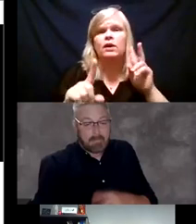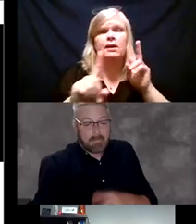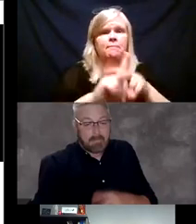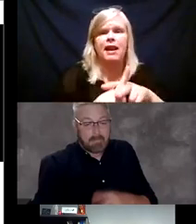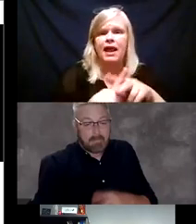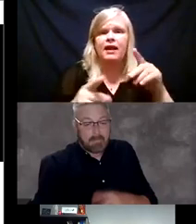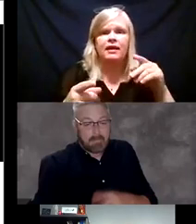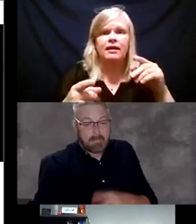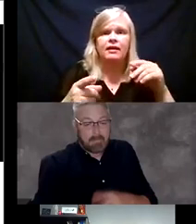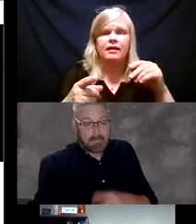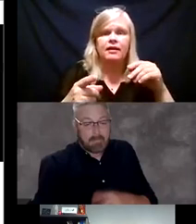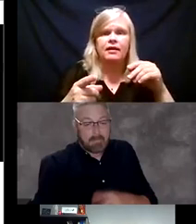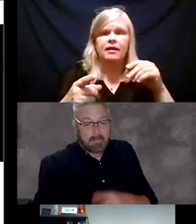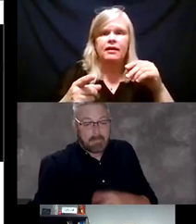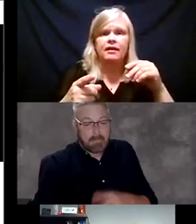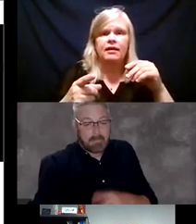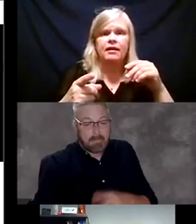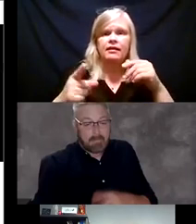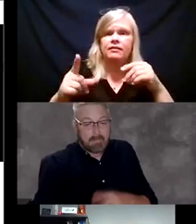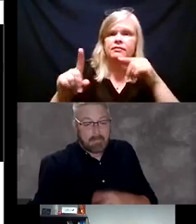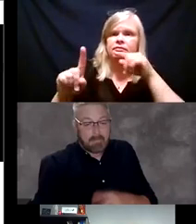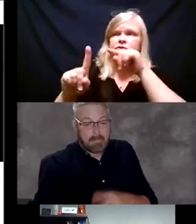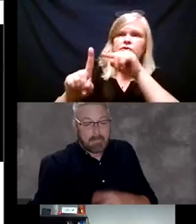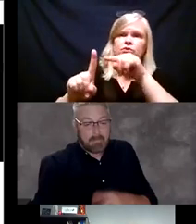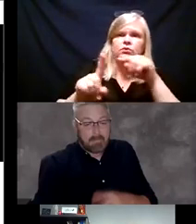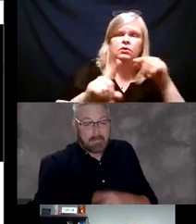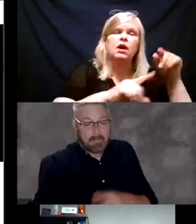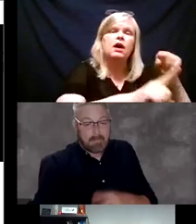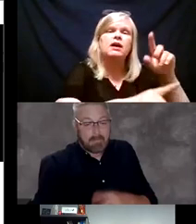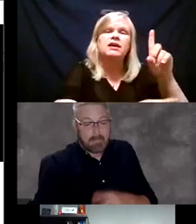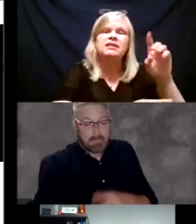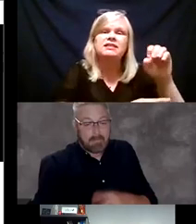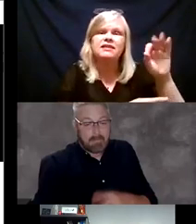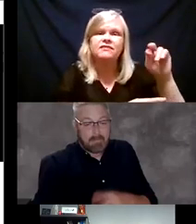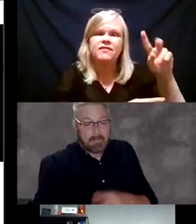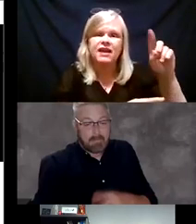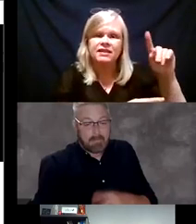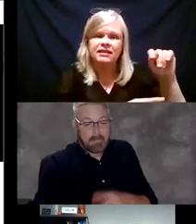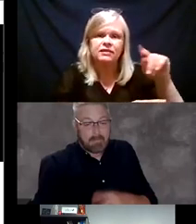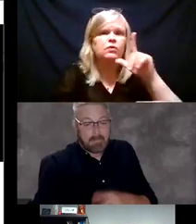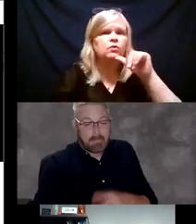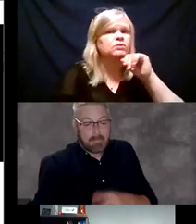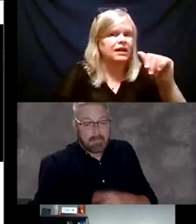IS NOT THEMSELVES A CHILD. THIS IS A CLASS D FELONY.